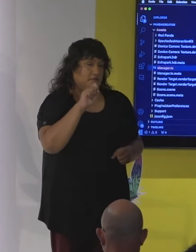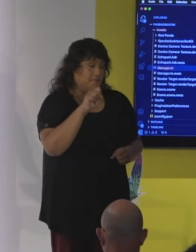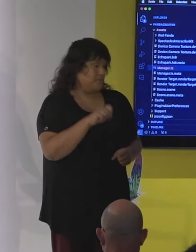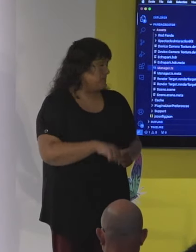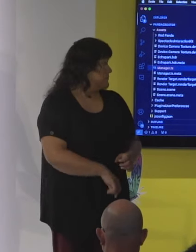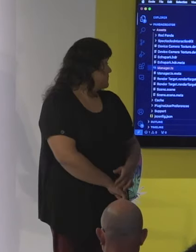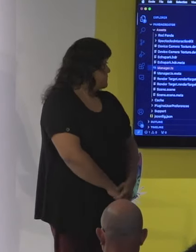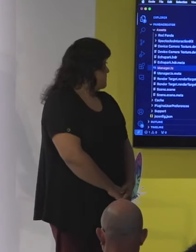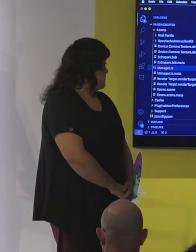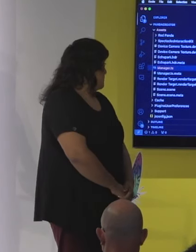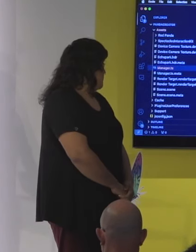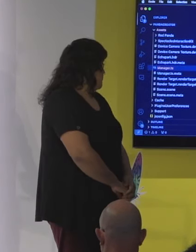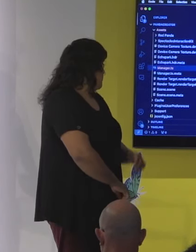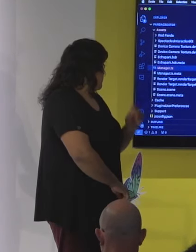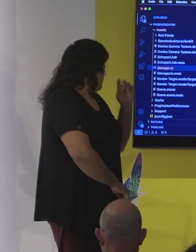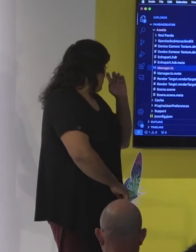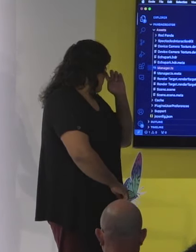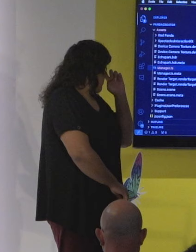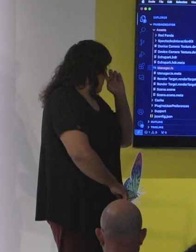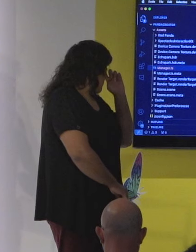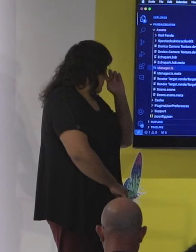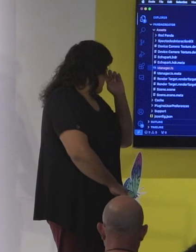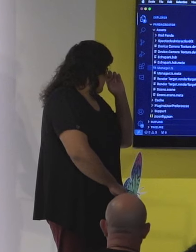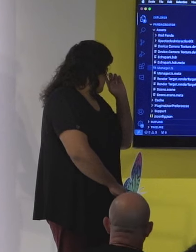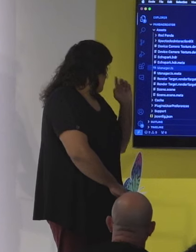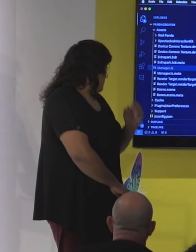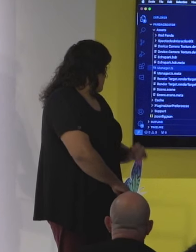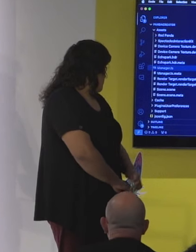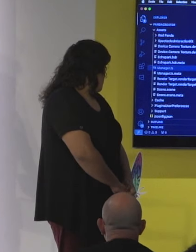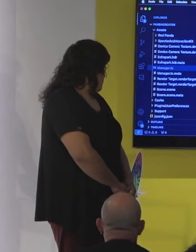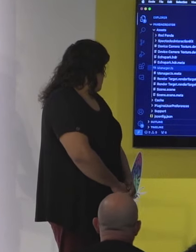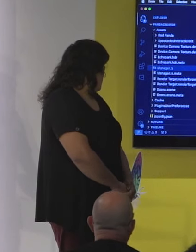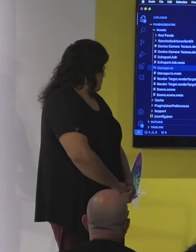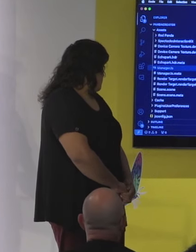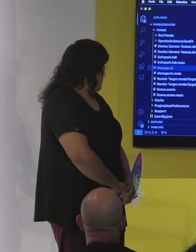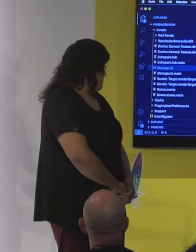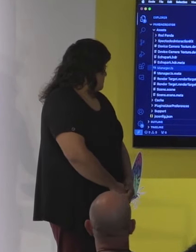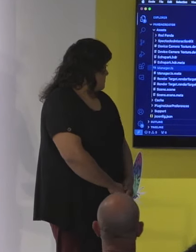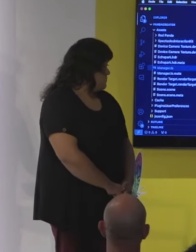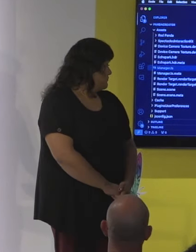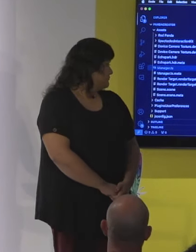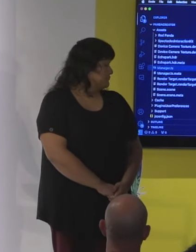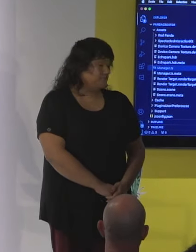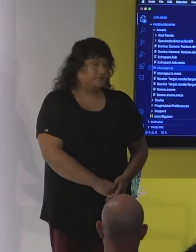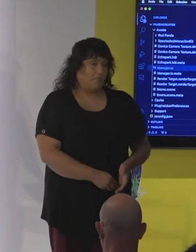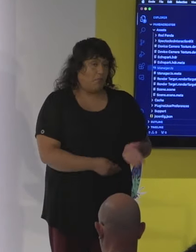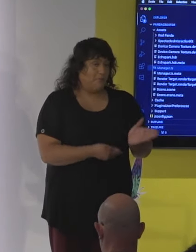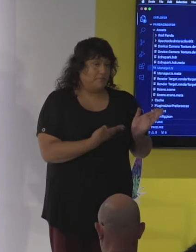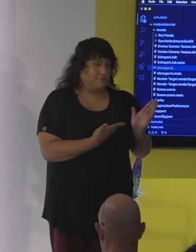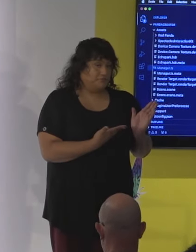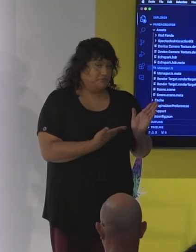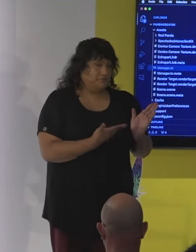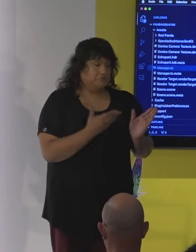And then, let's return this target position. (keys clacking) That looks pretty good.